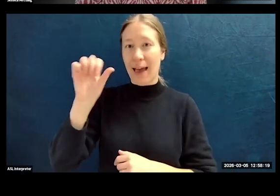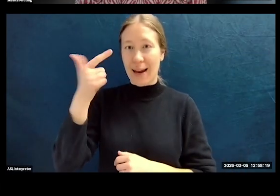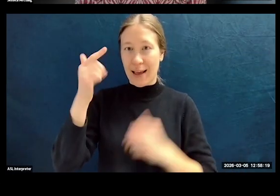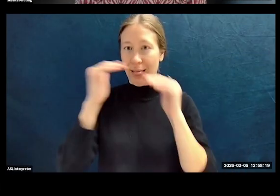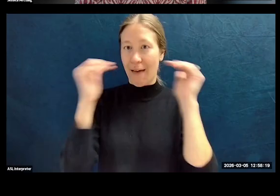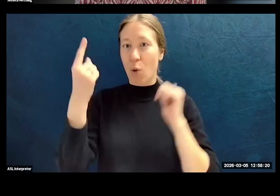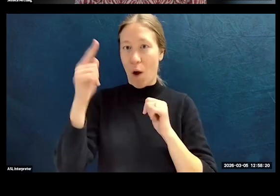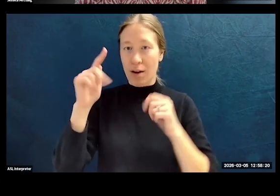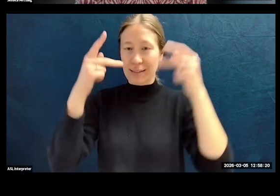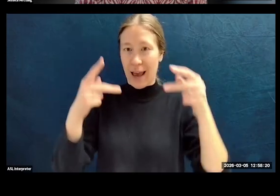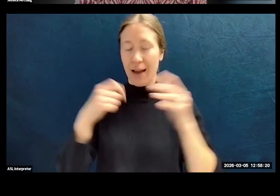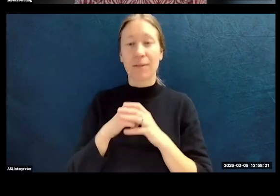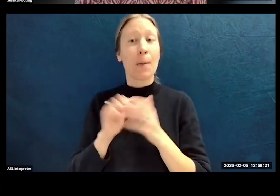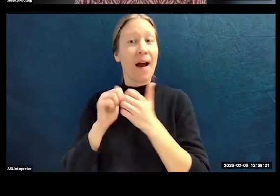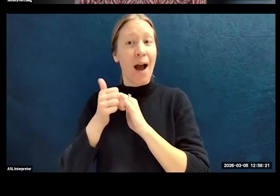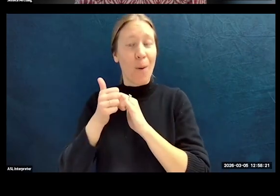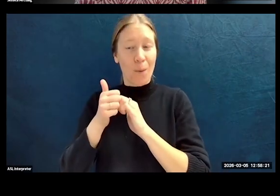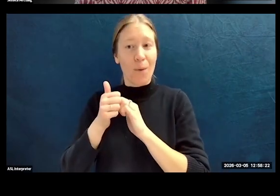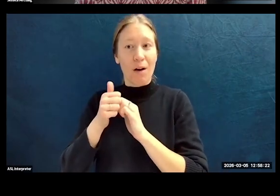by generating a new tag using the options menu.